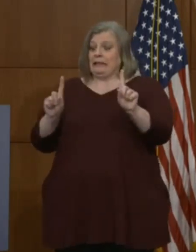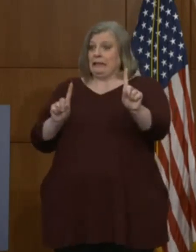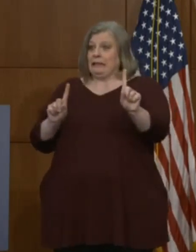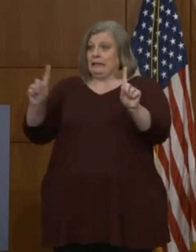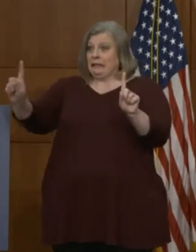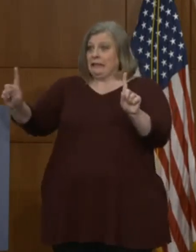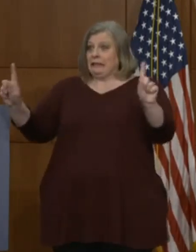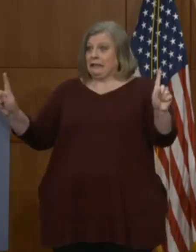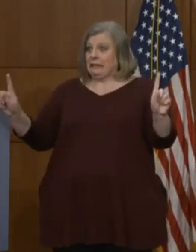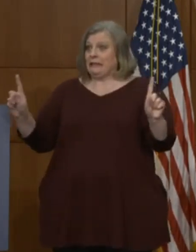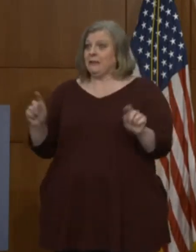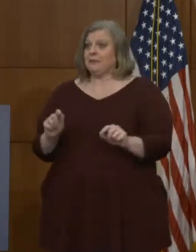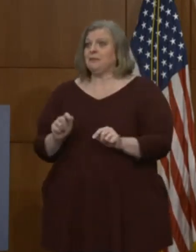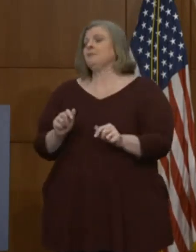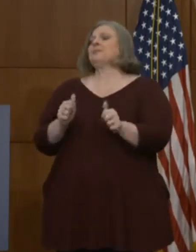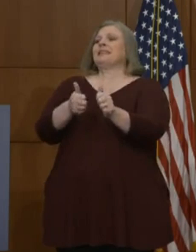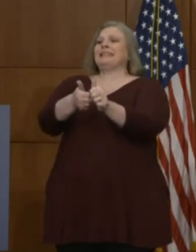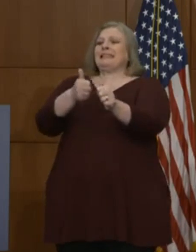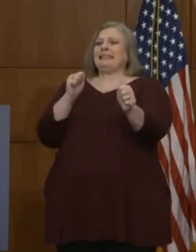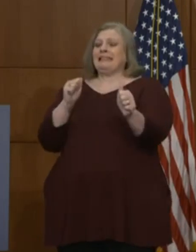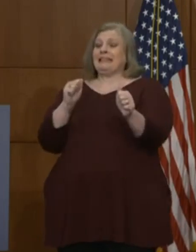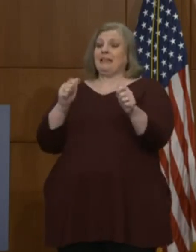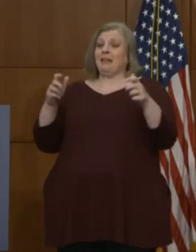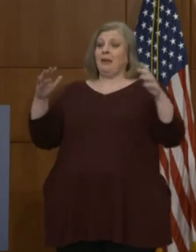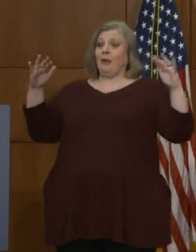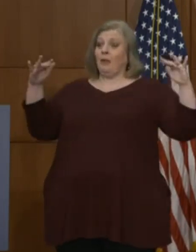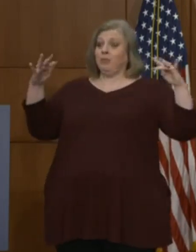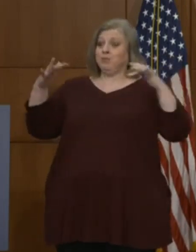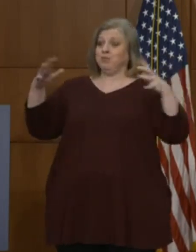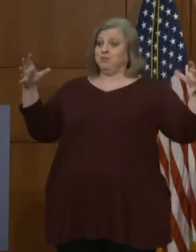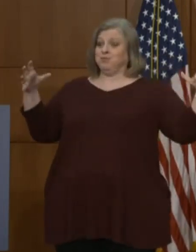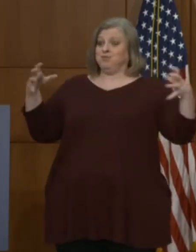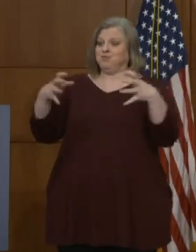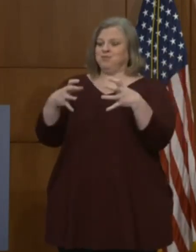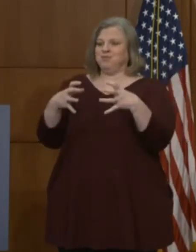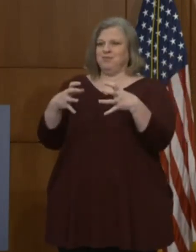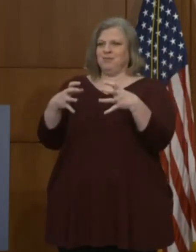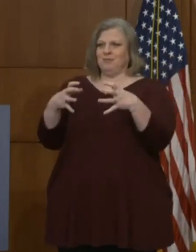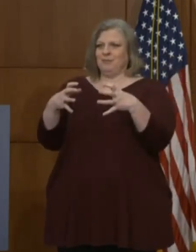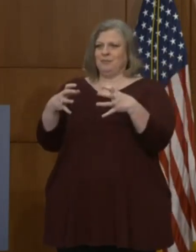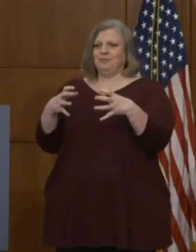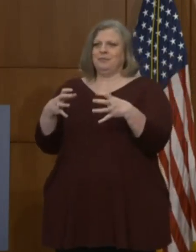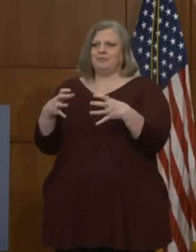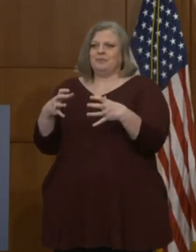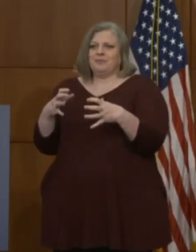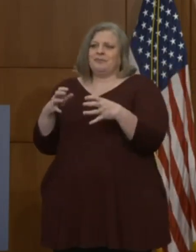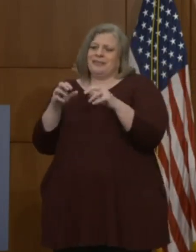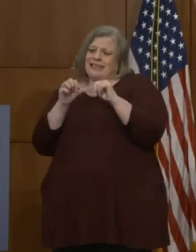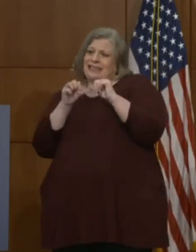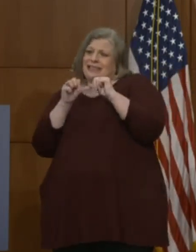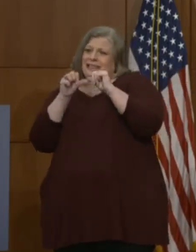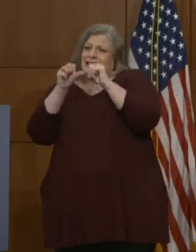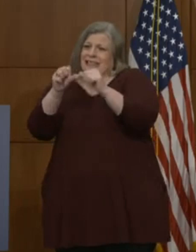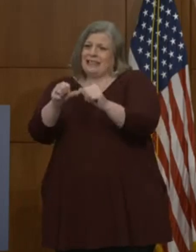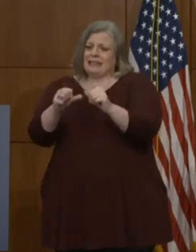CONTINUING TO USE SOCIAL DISTANCING. AND THE STAY AWAY DISTANCING. AND THE STAY AWAY FROM LARGE GATHERINGS WE ALL FROM LARGE GATHERINGS WE ALL WILL CONTINUE TO WEIGH WHAT WE